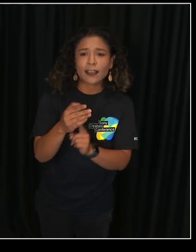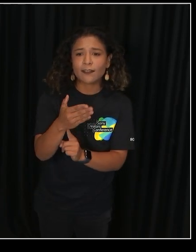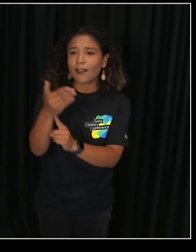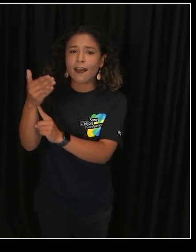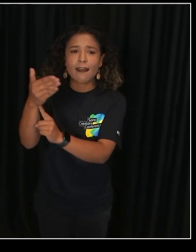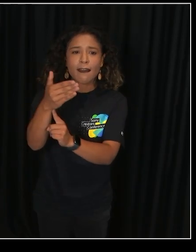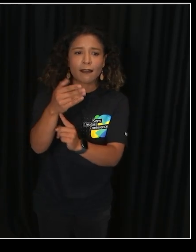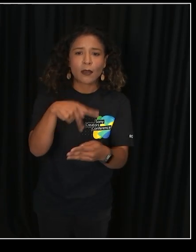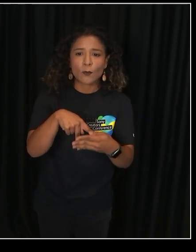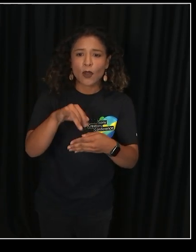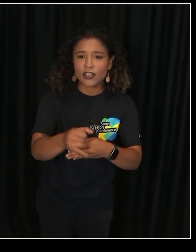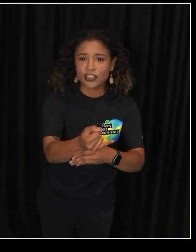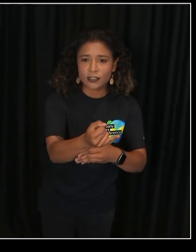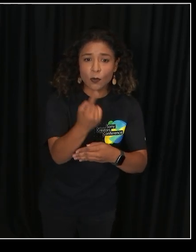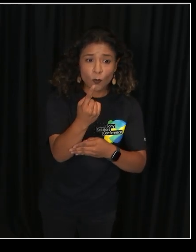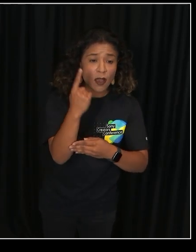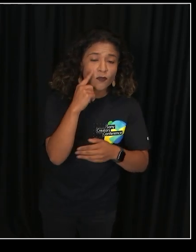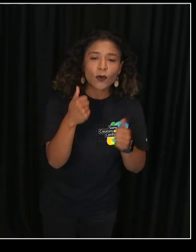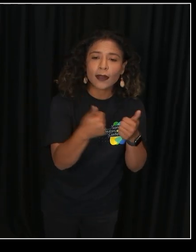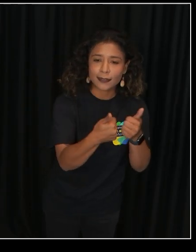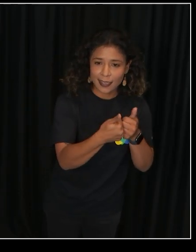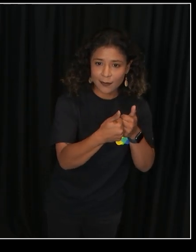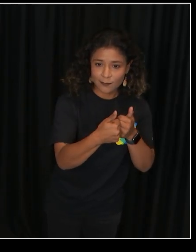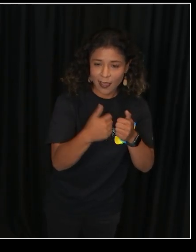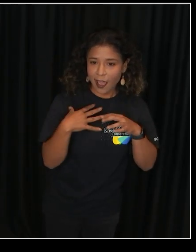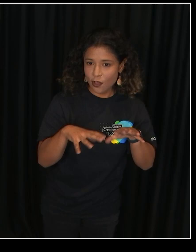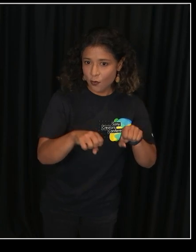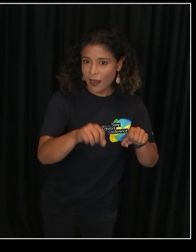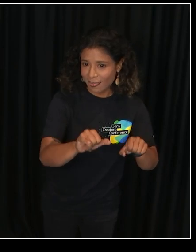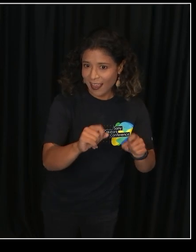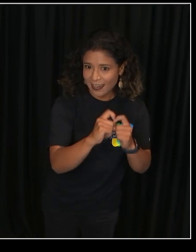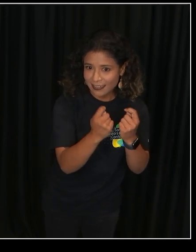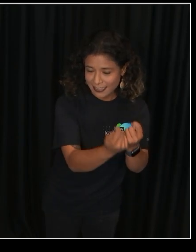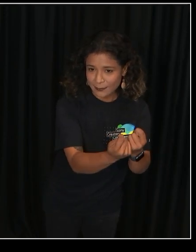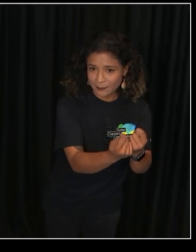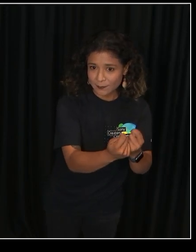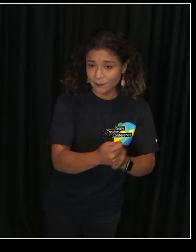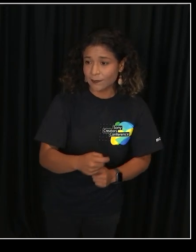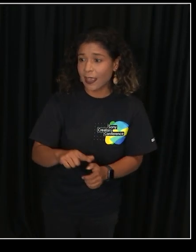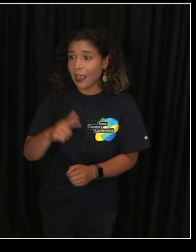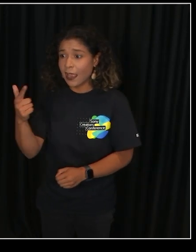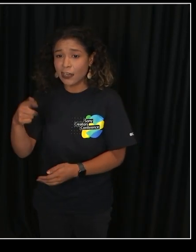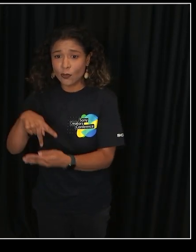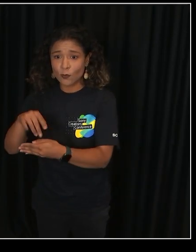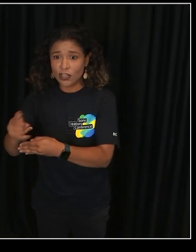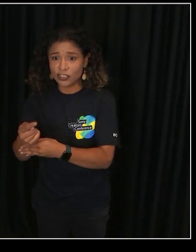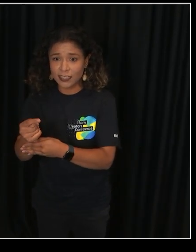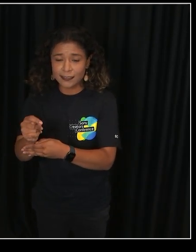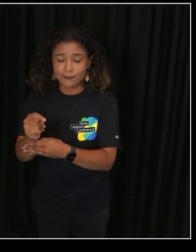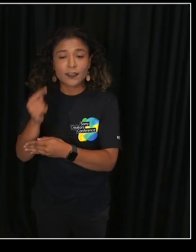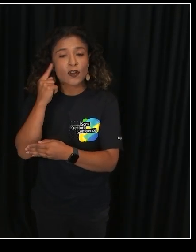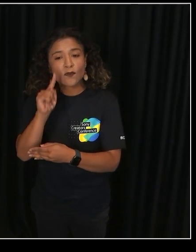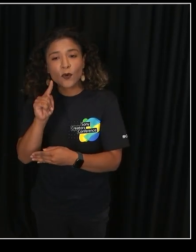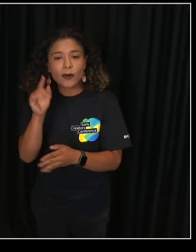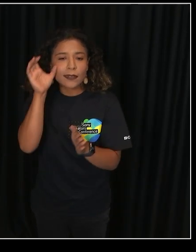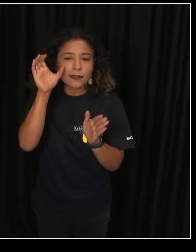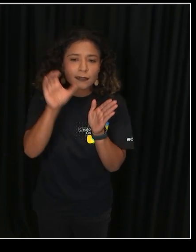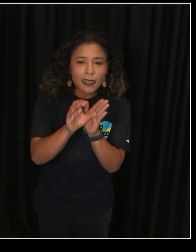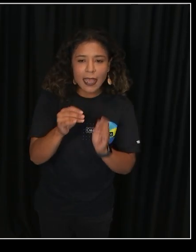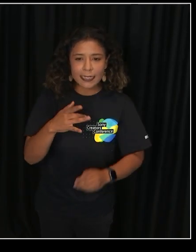One on gaming, which is the team that I run, another large project on imaging and sensing, another project on gastronomy,